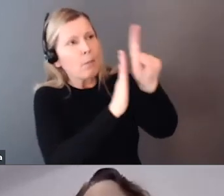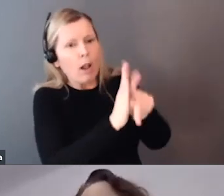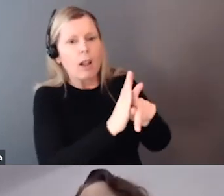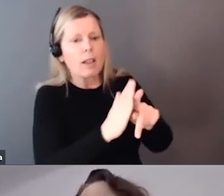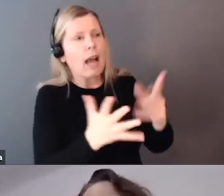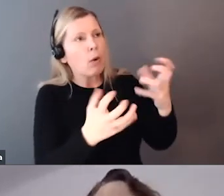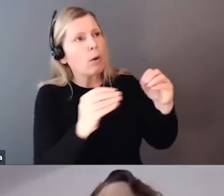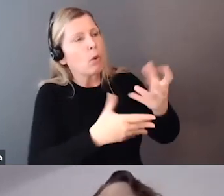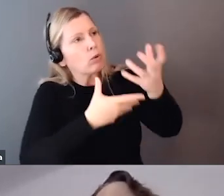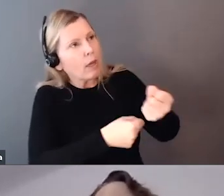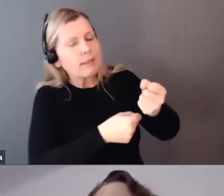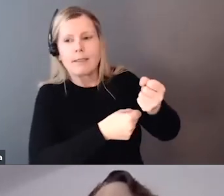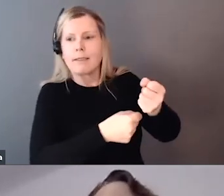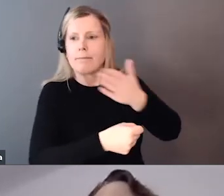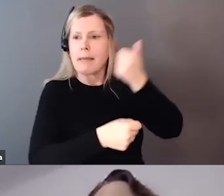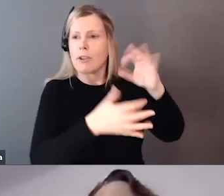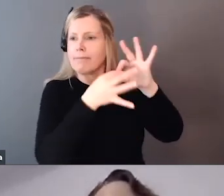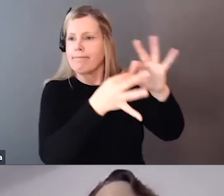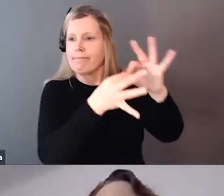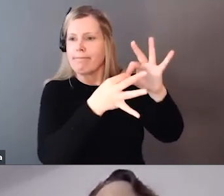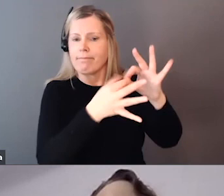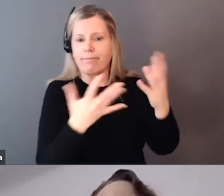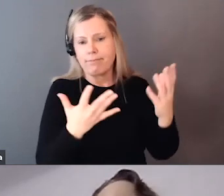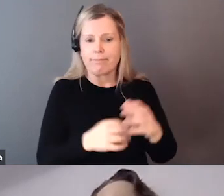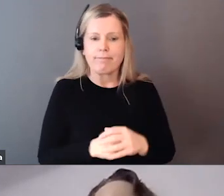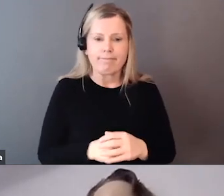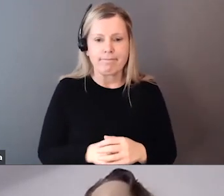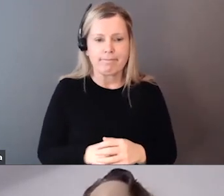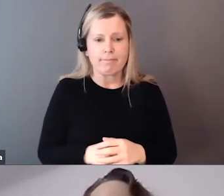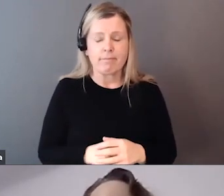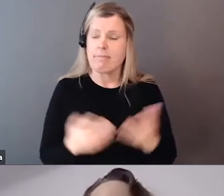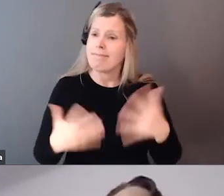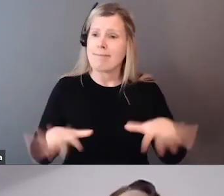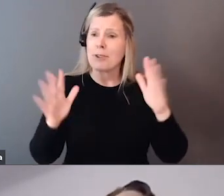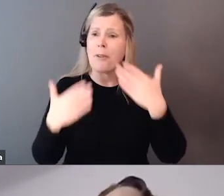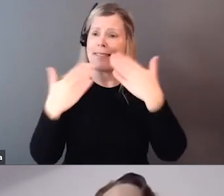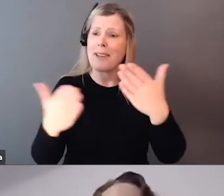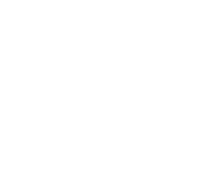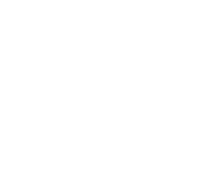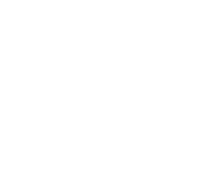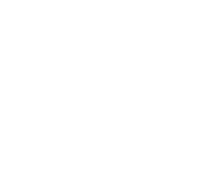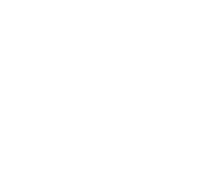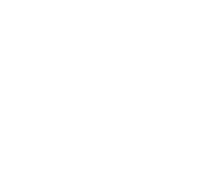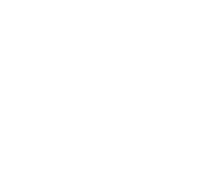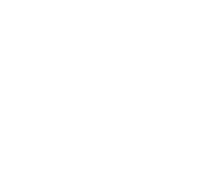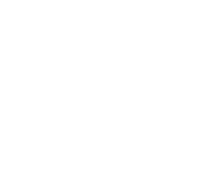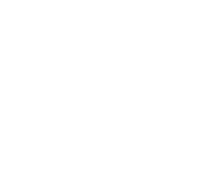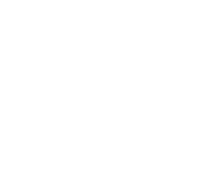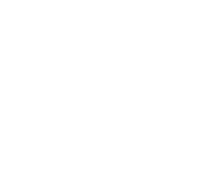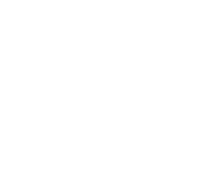ill or injured workers and among the involved parties. And that's it. Thank you very much.